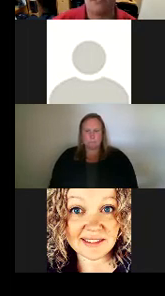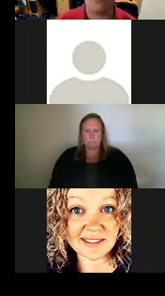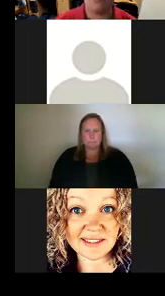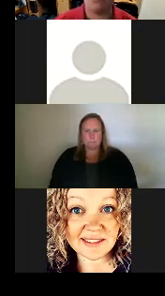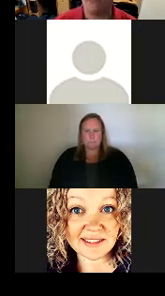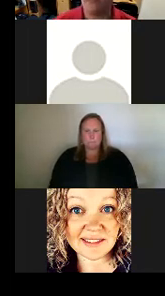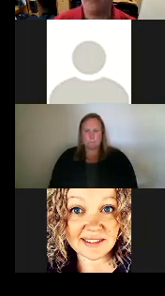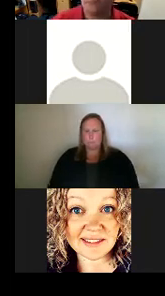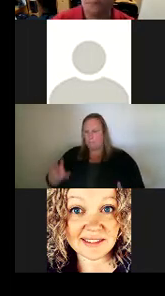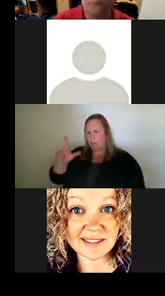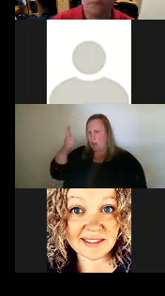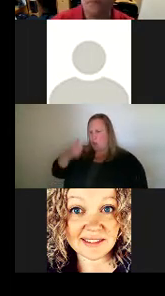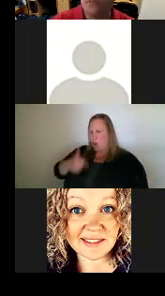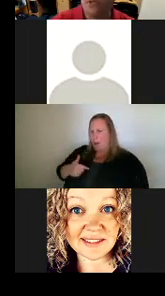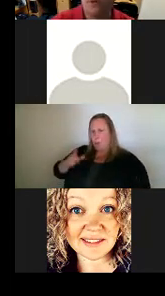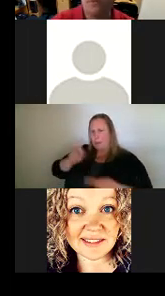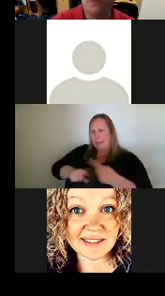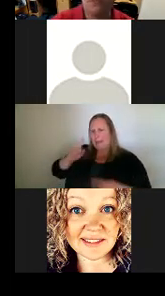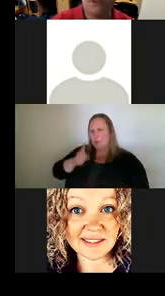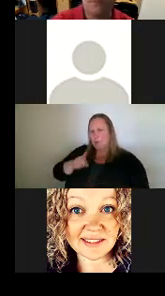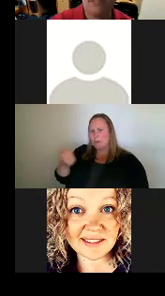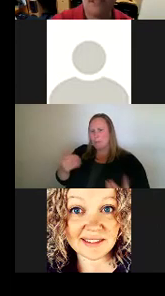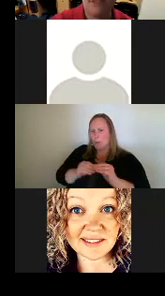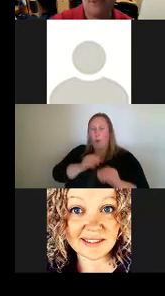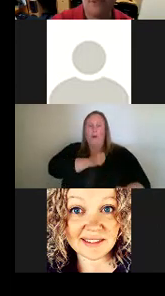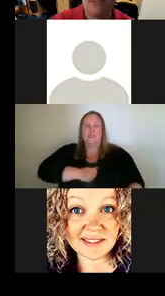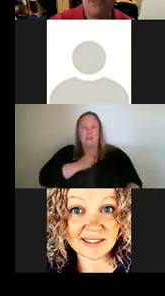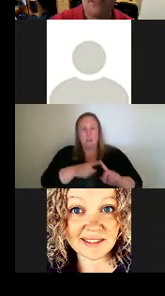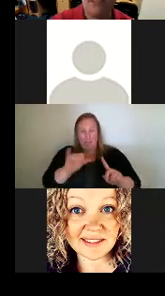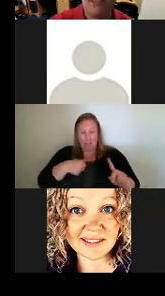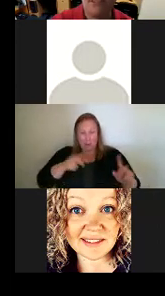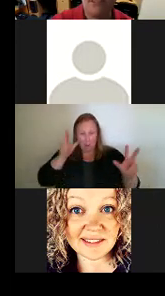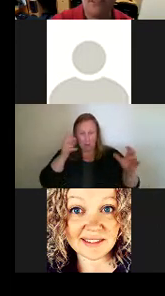Laura: RACHAEL, WE LOST YOUR AUDIO. Rachael: SORRY ABOUT THAT.